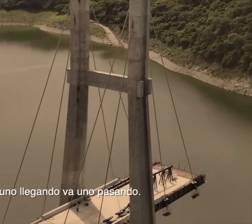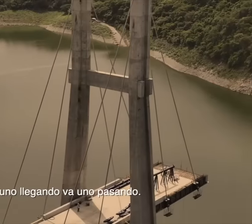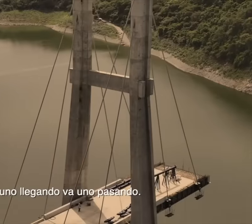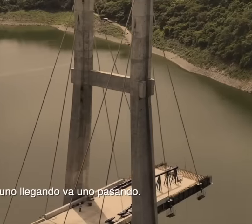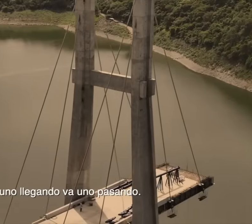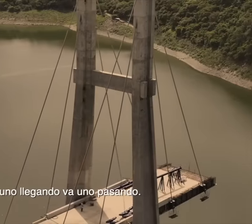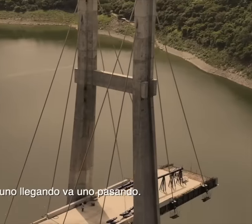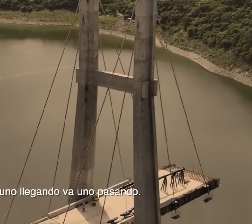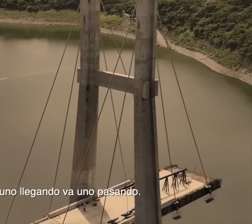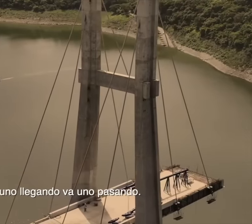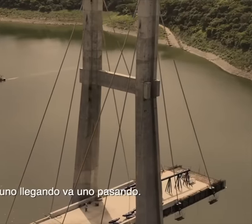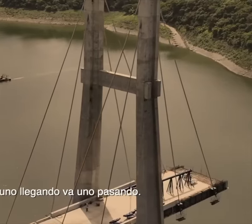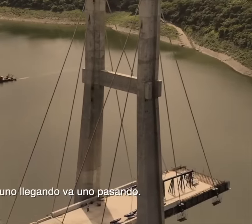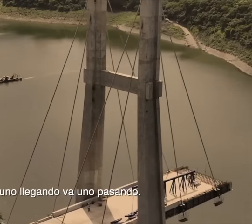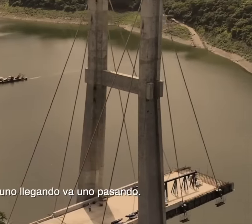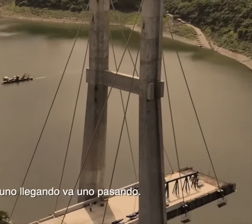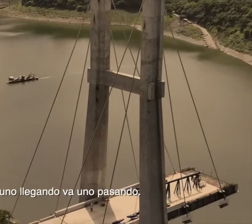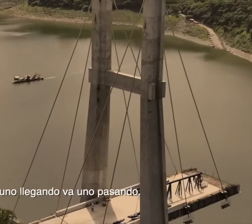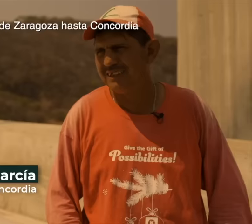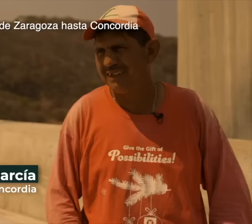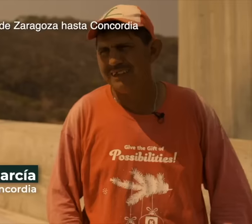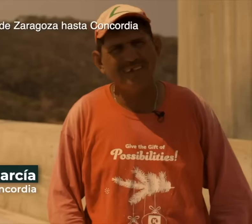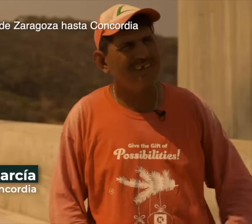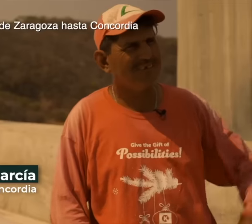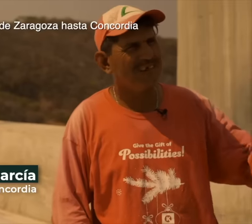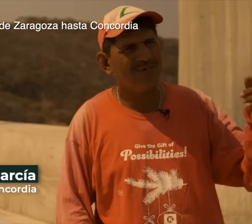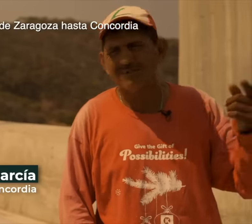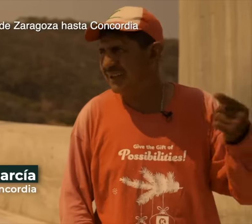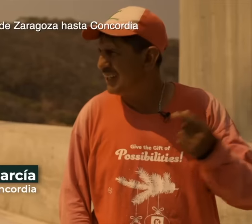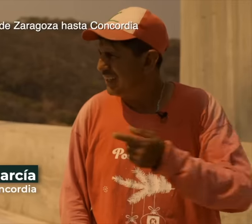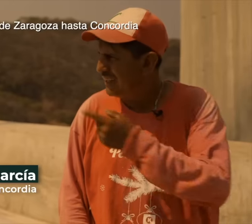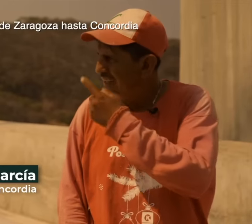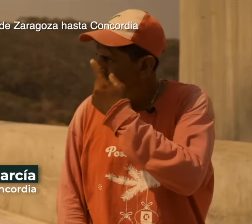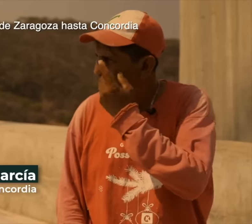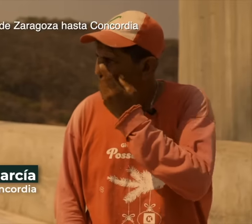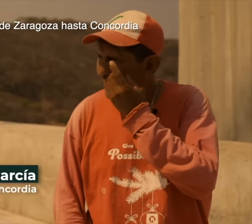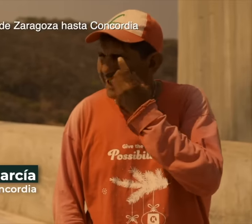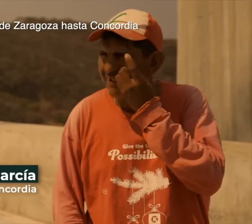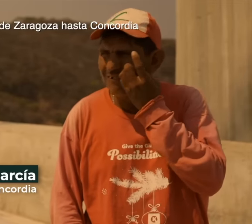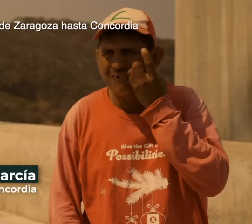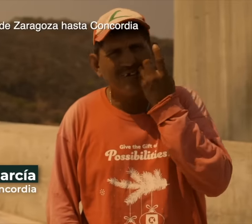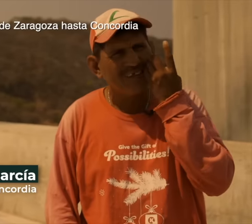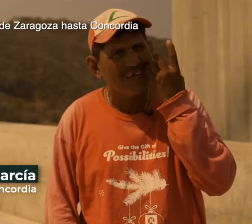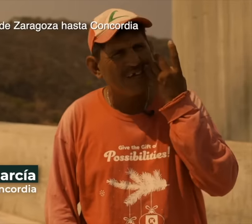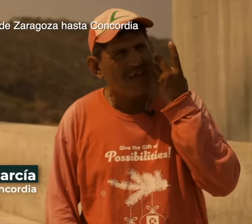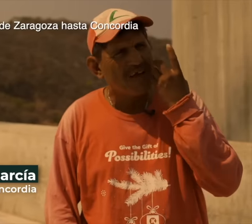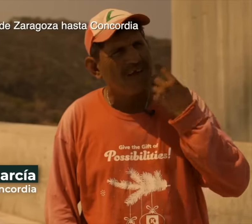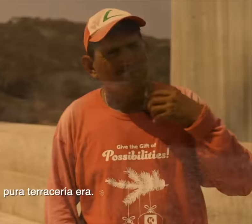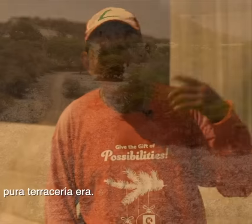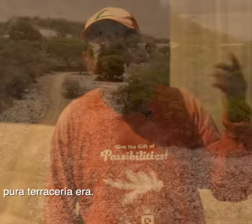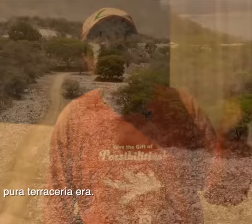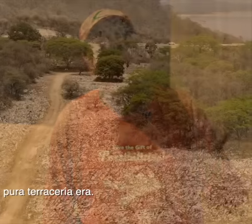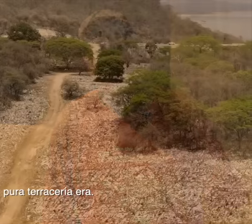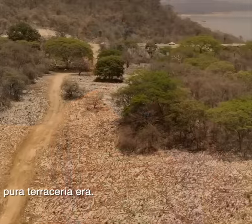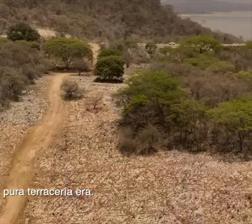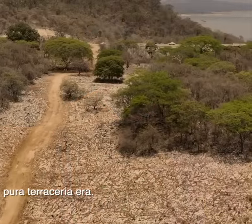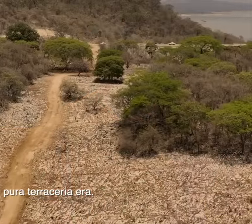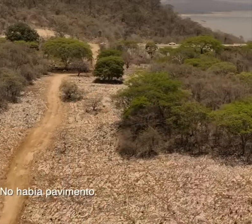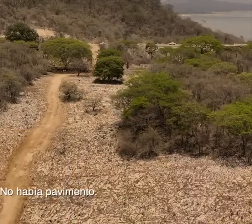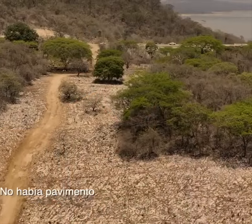as one arrives, because one passes here from Zaragoza to Concordia, pure dirt, there